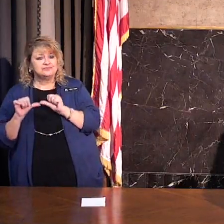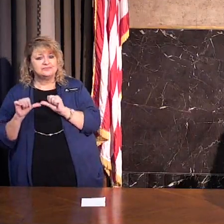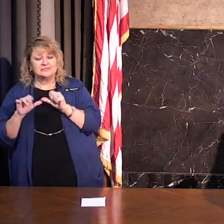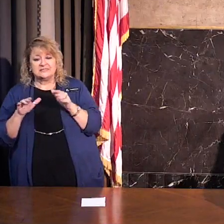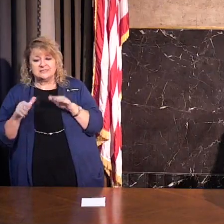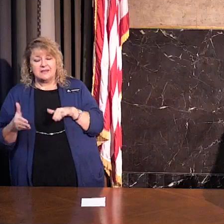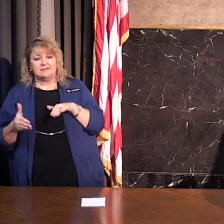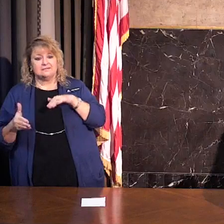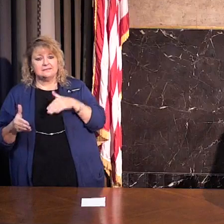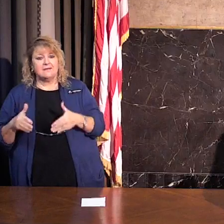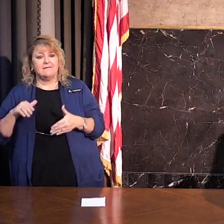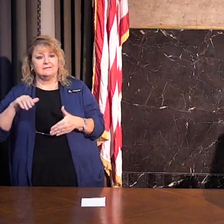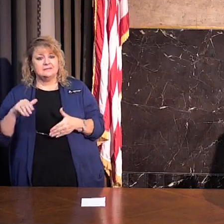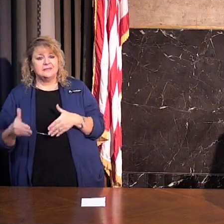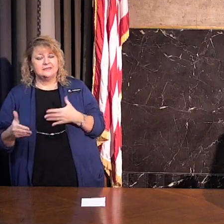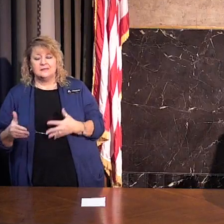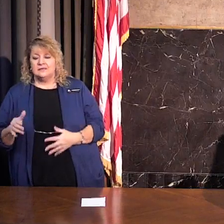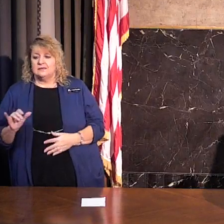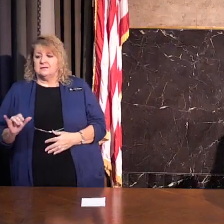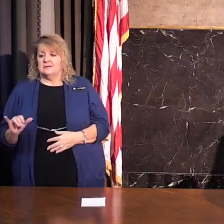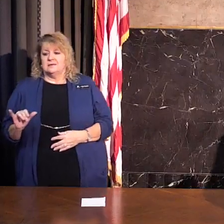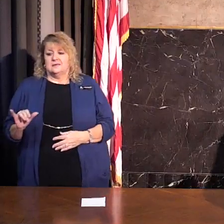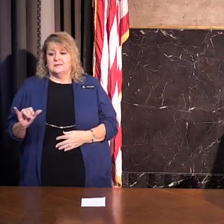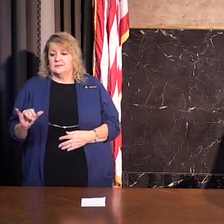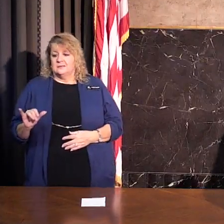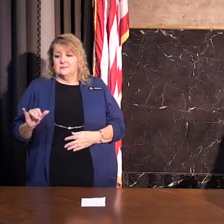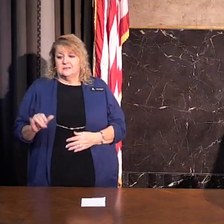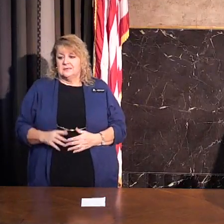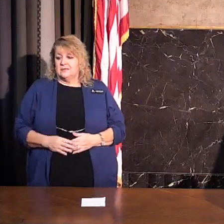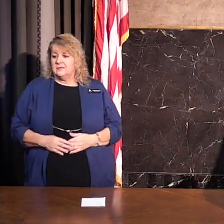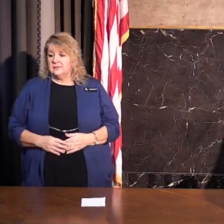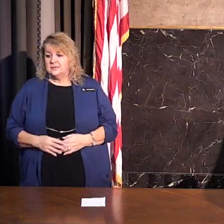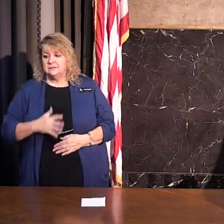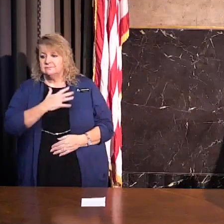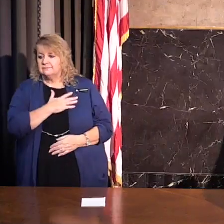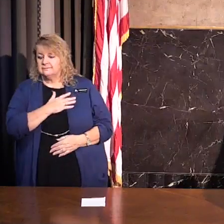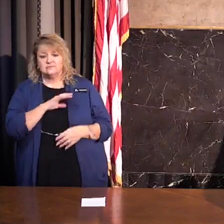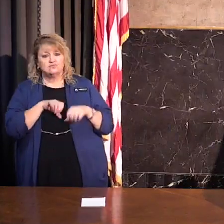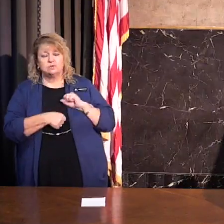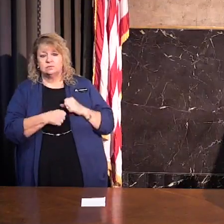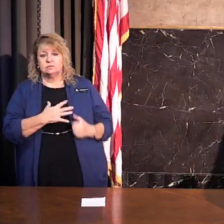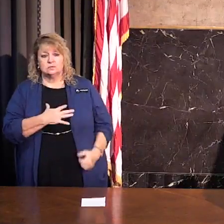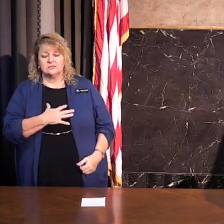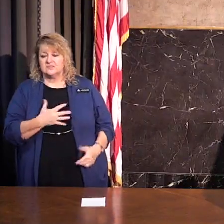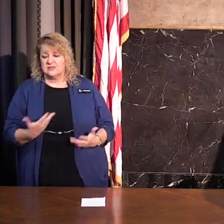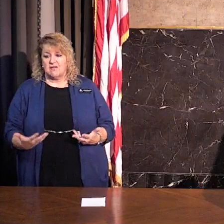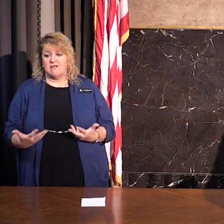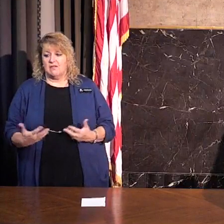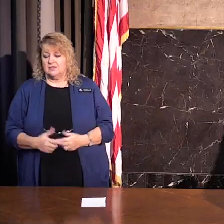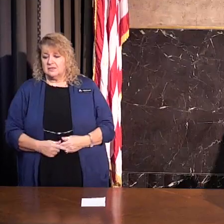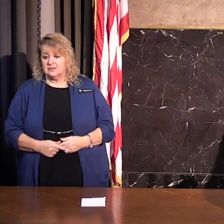be both remarkable and